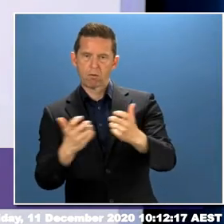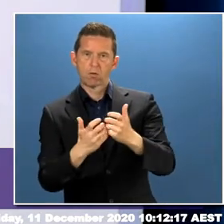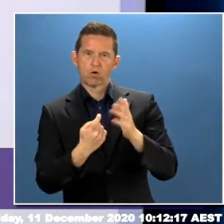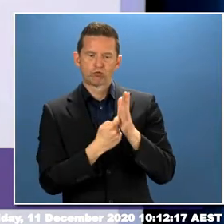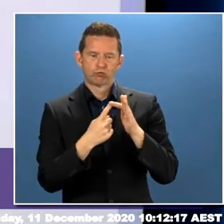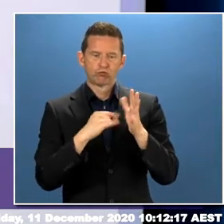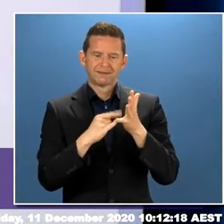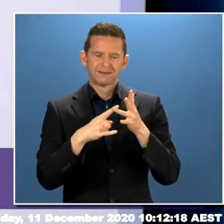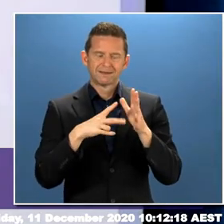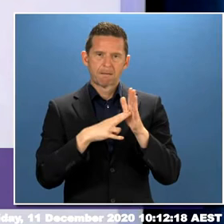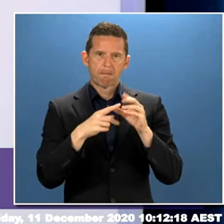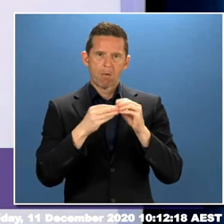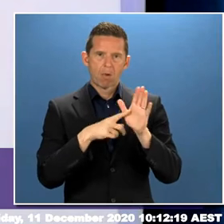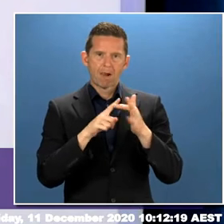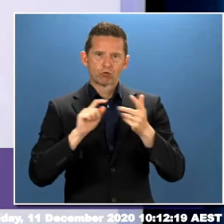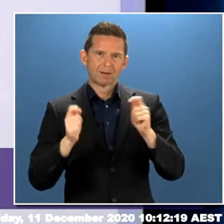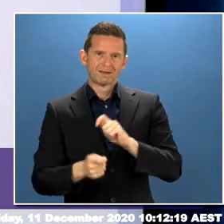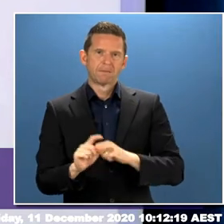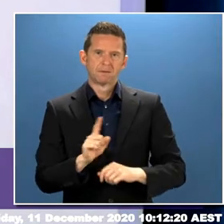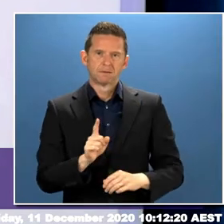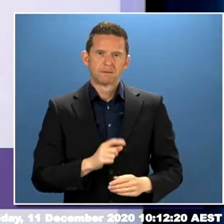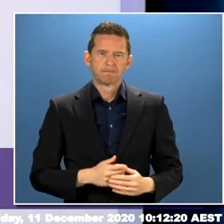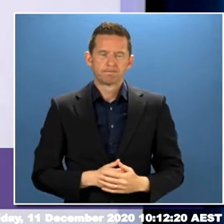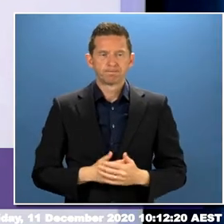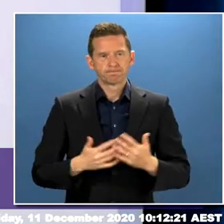It is unfortunately a very fact-based inquiry,